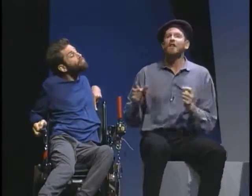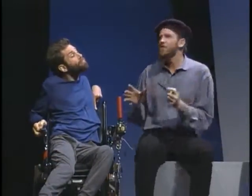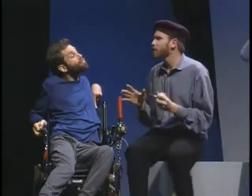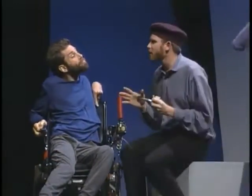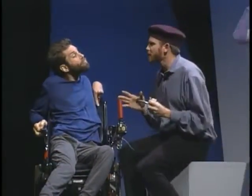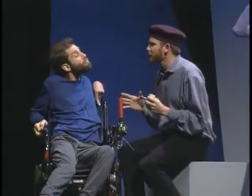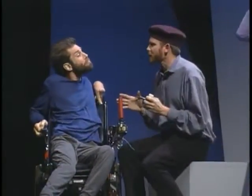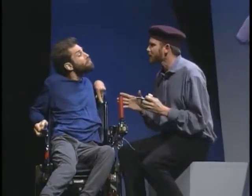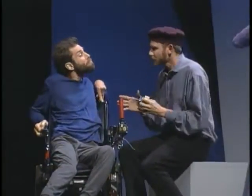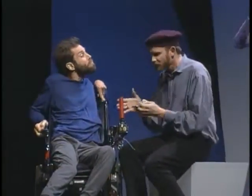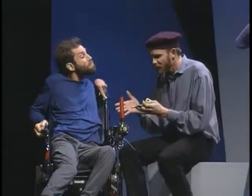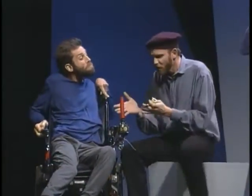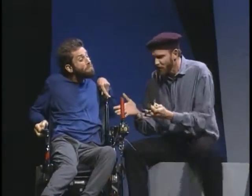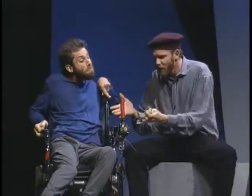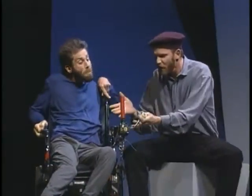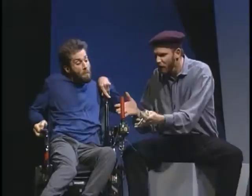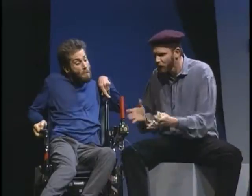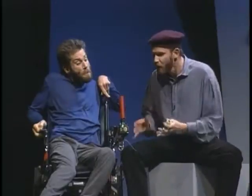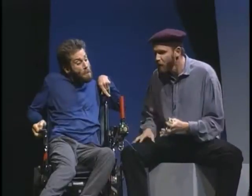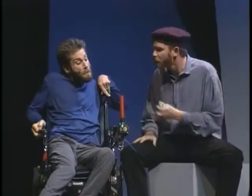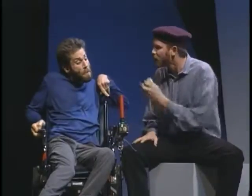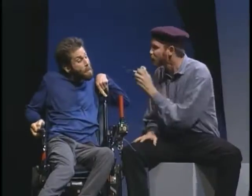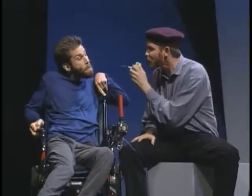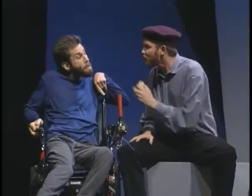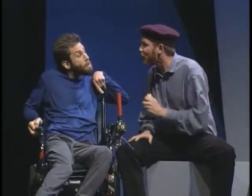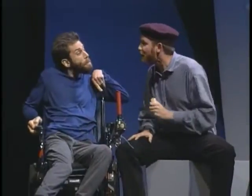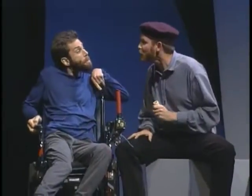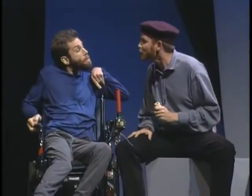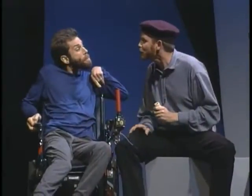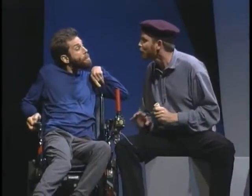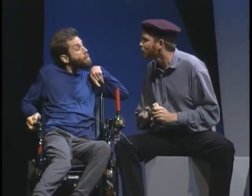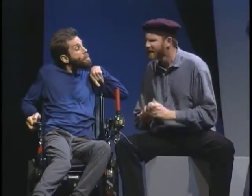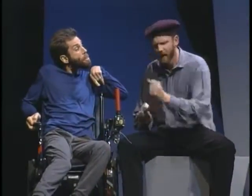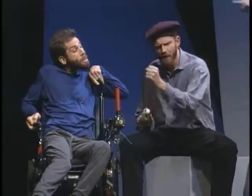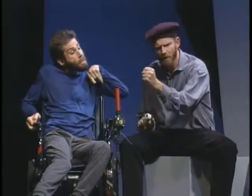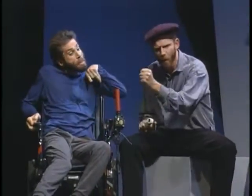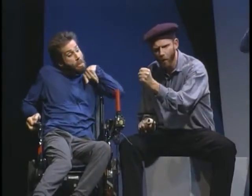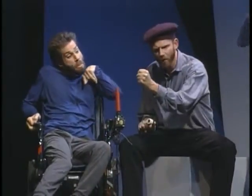calligraphers they study years to move just like you do now their goal is to